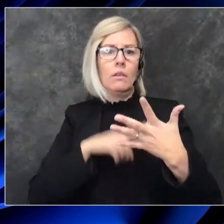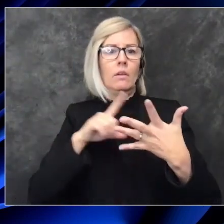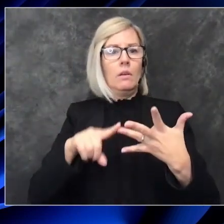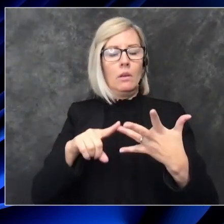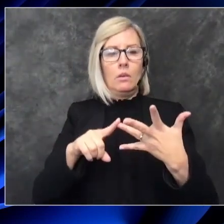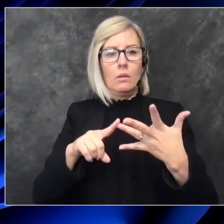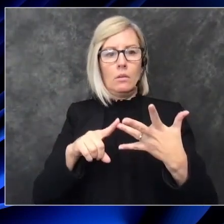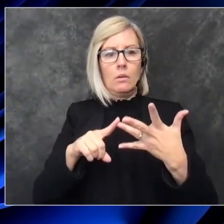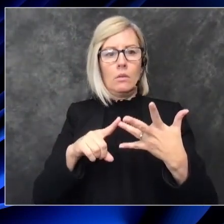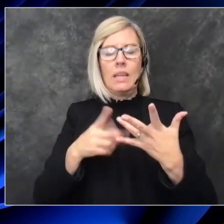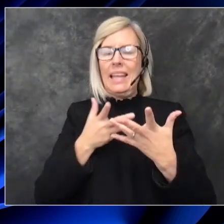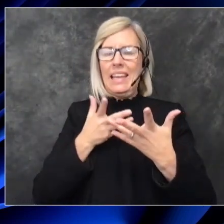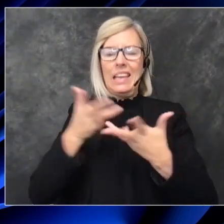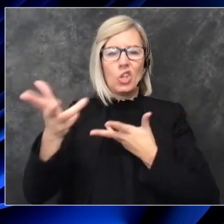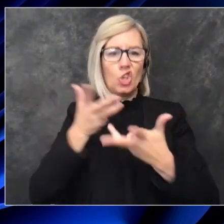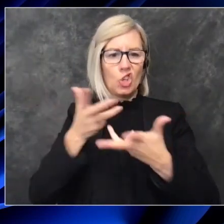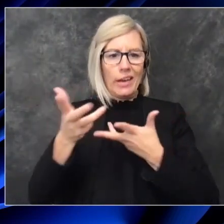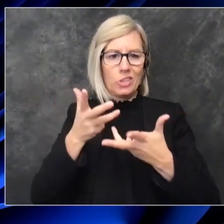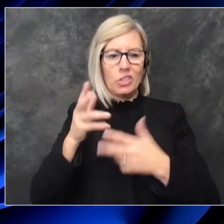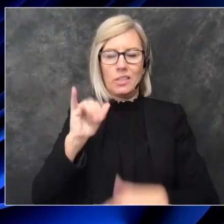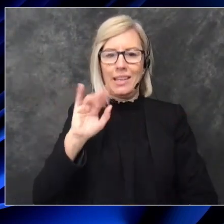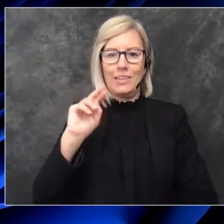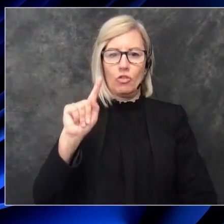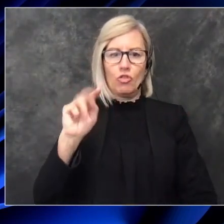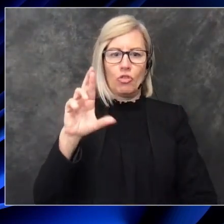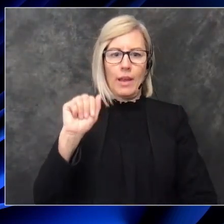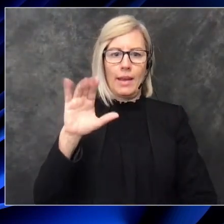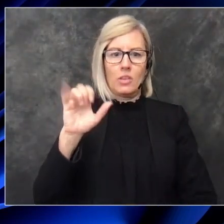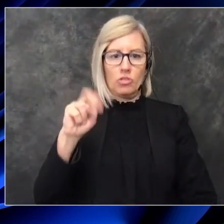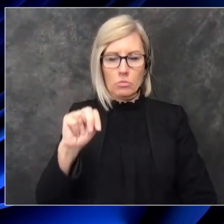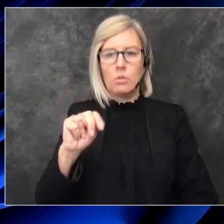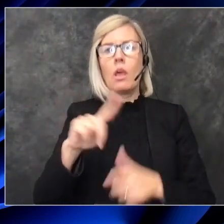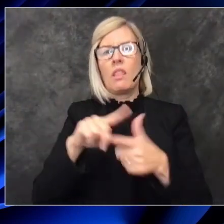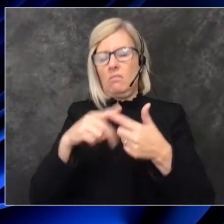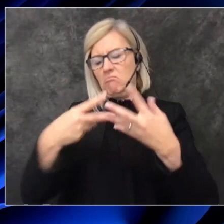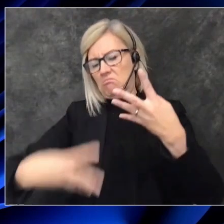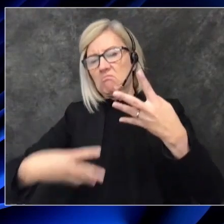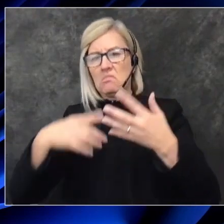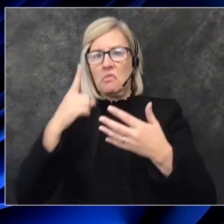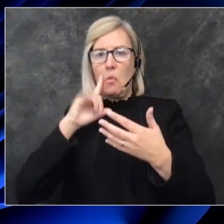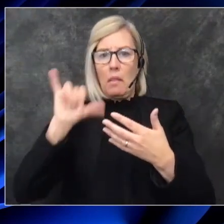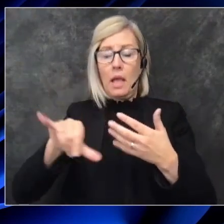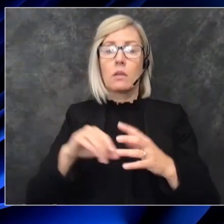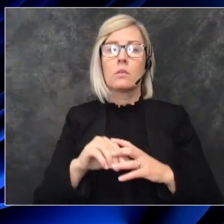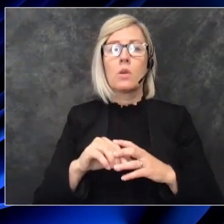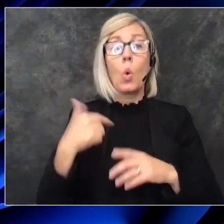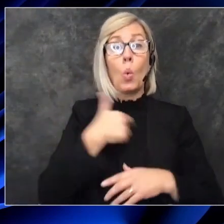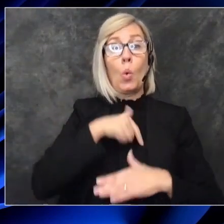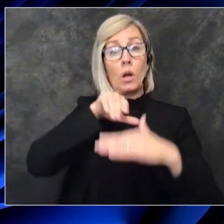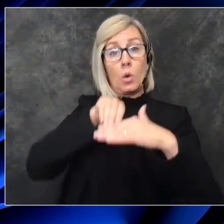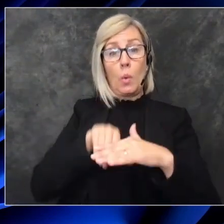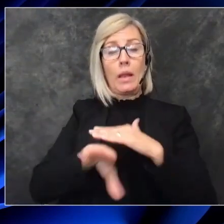that there's interaction and then several elements for interaction. We're going to look at some of the things for vision,